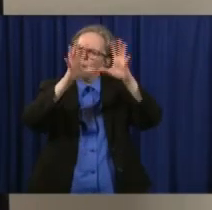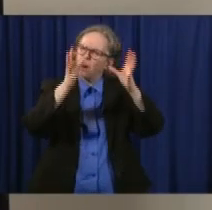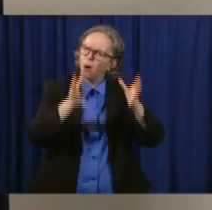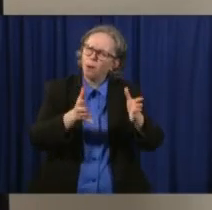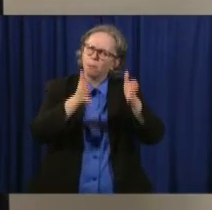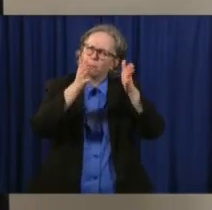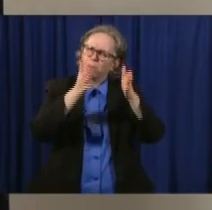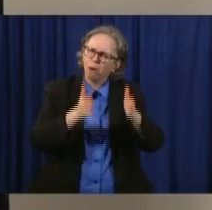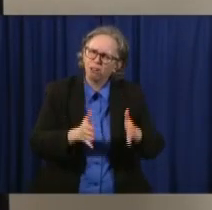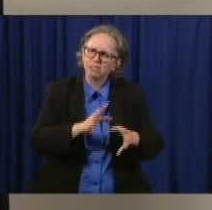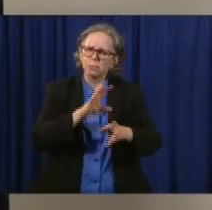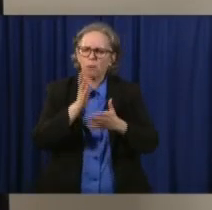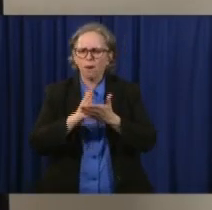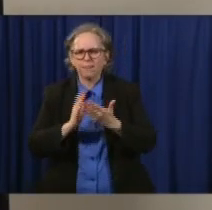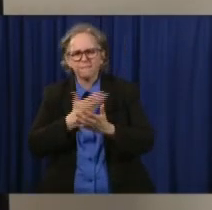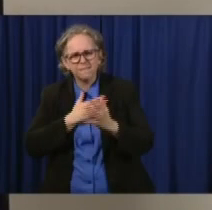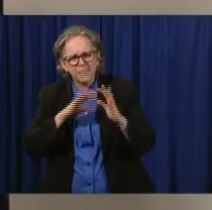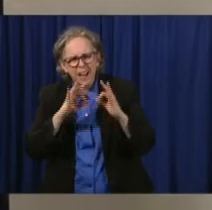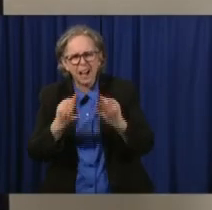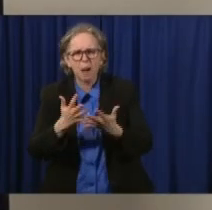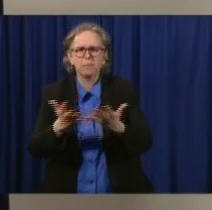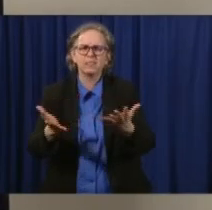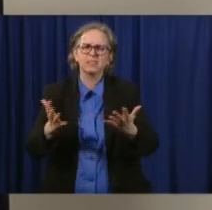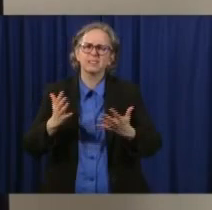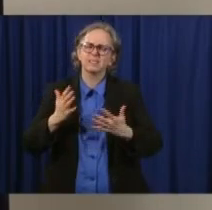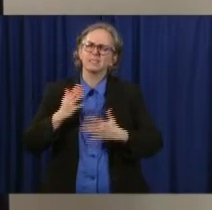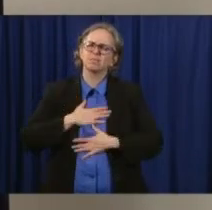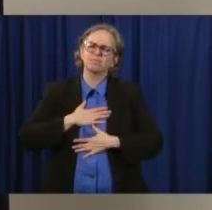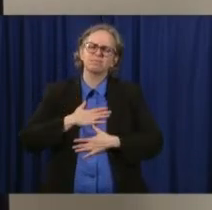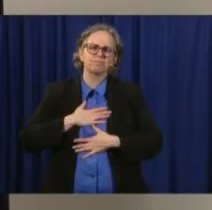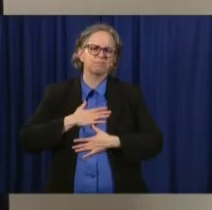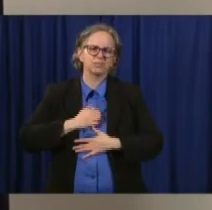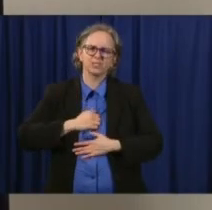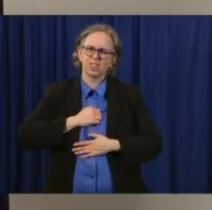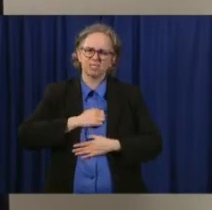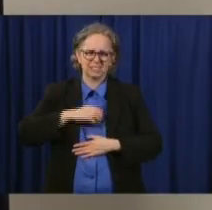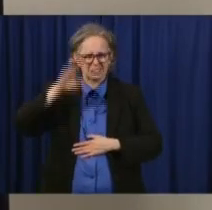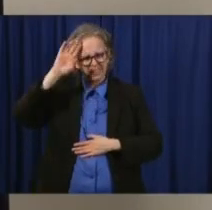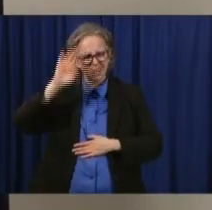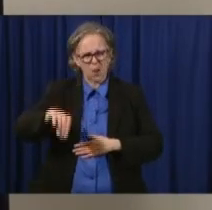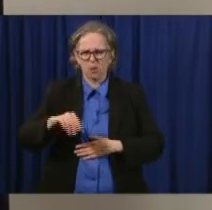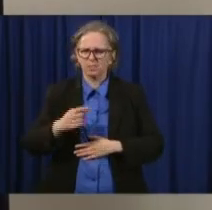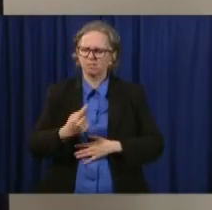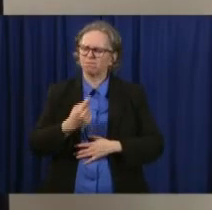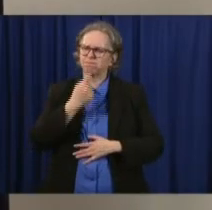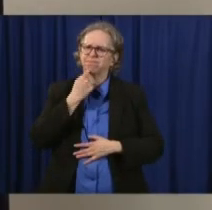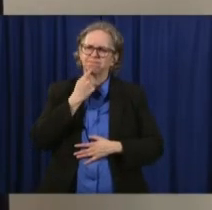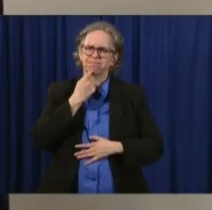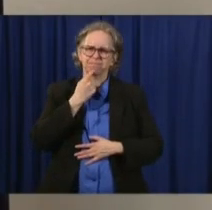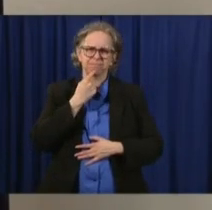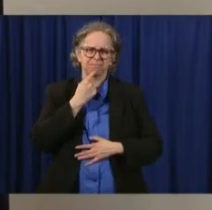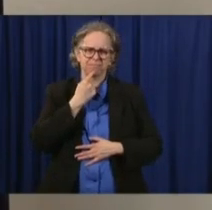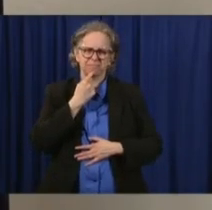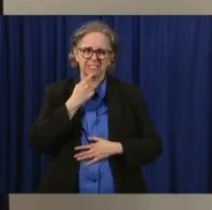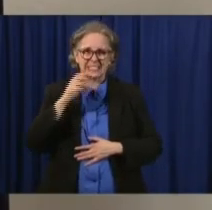EVERY PERSON IS NOT A NUMBER AND YOU KNOW THAT THEY ARE STORIES BEHIND THESE NUMBERS I JUST WANT TO SAY TO THE